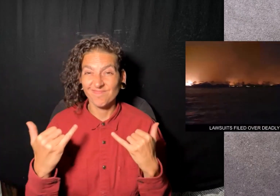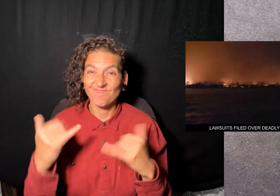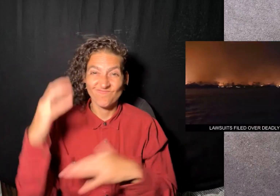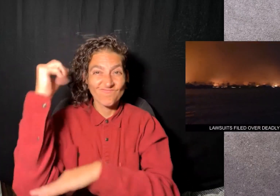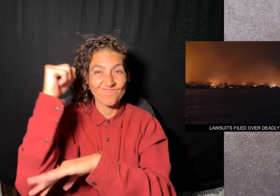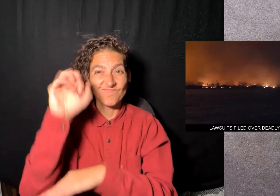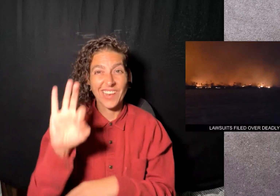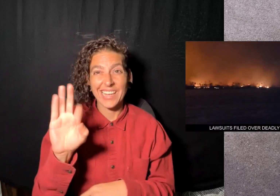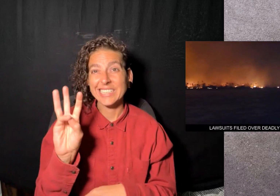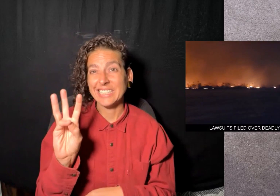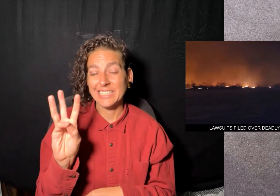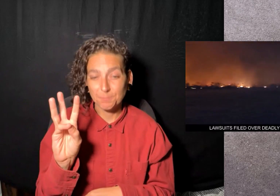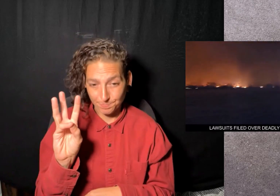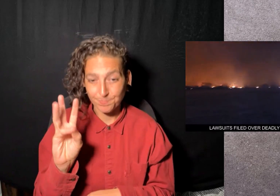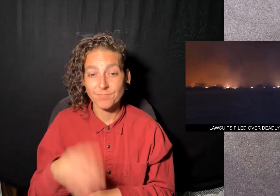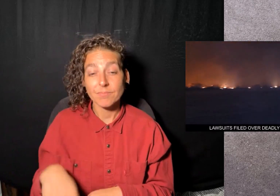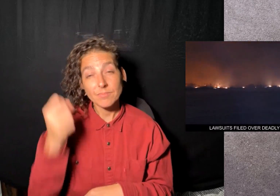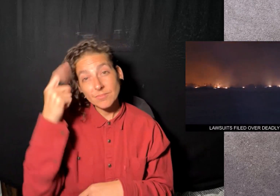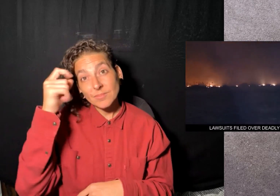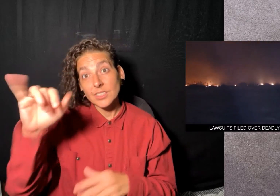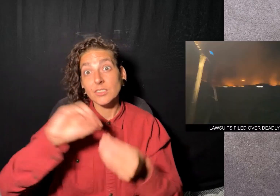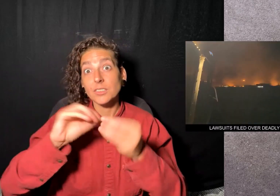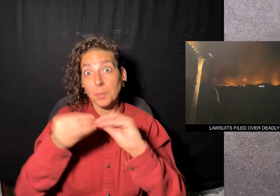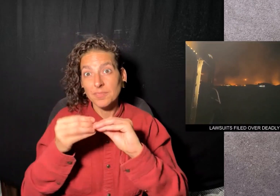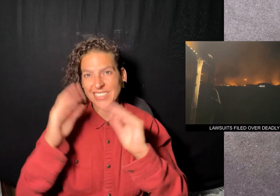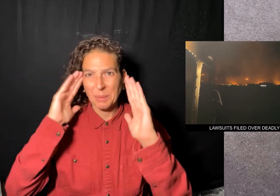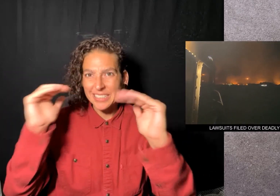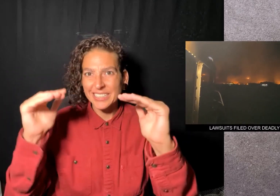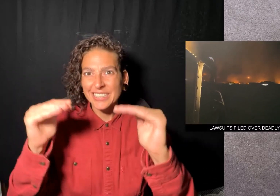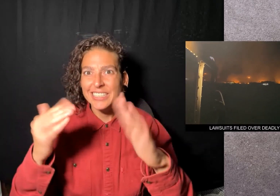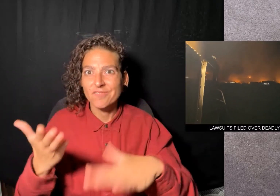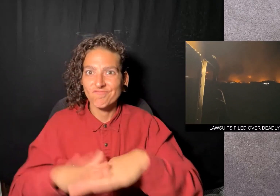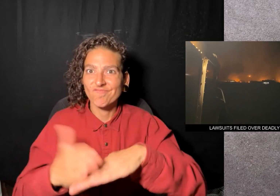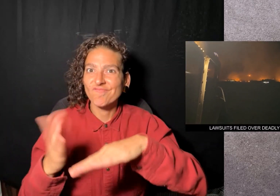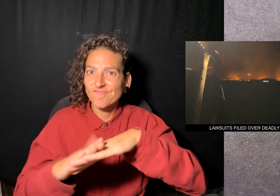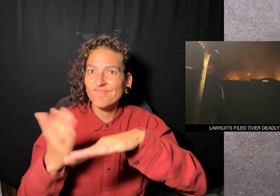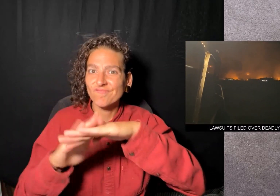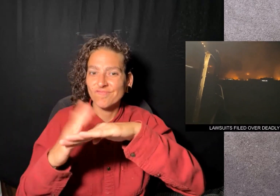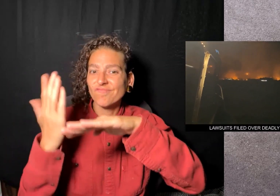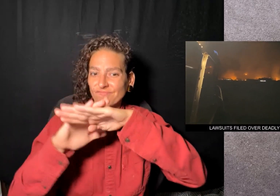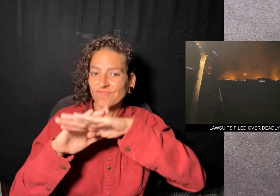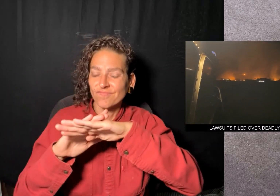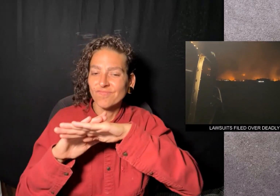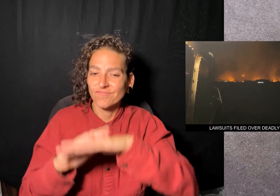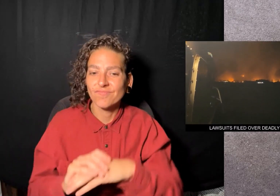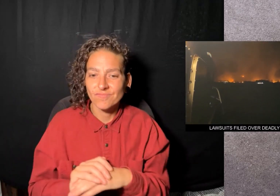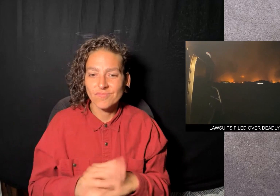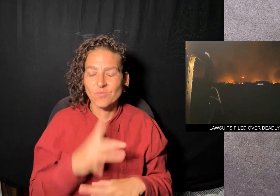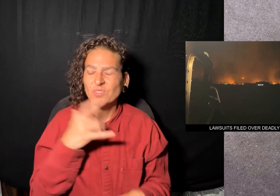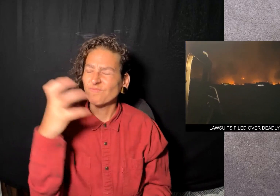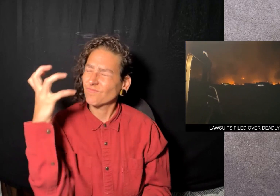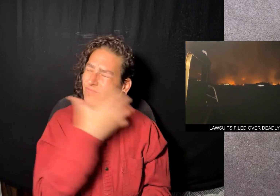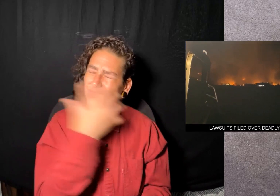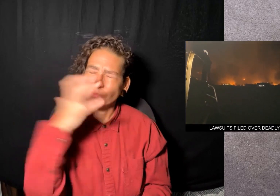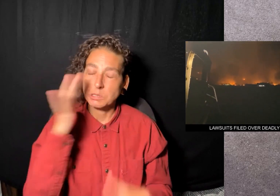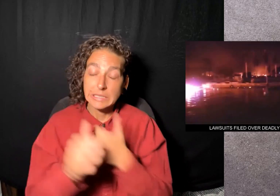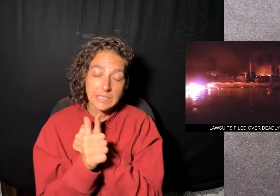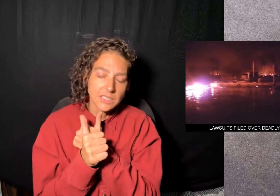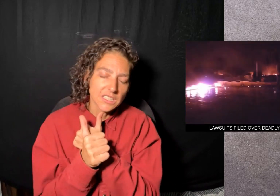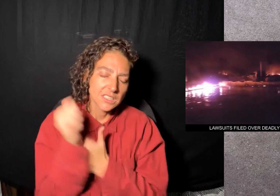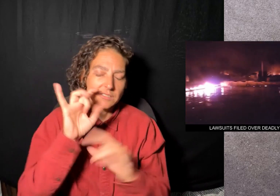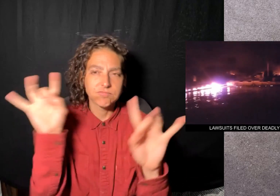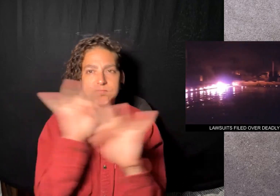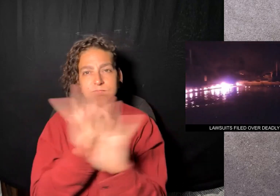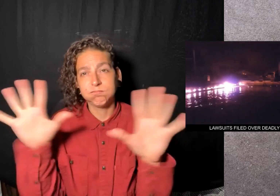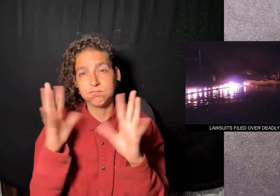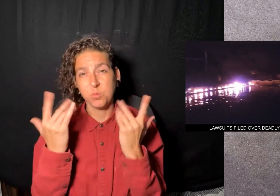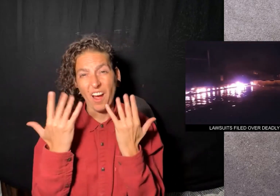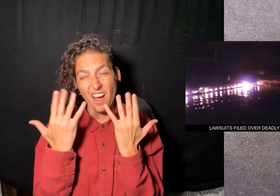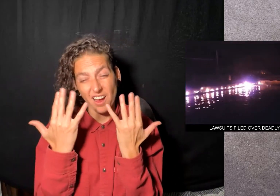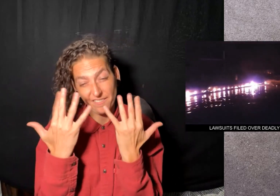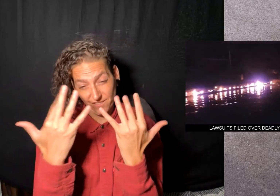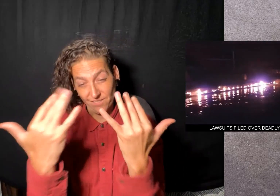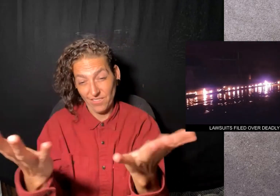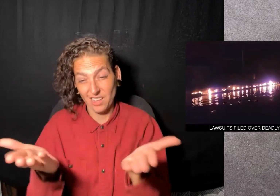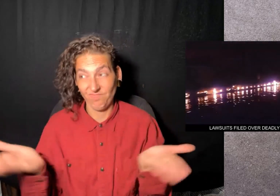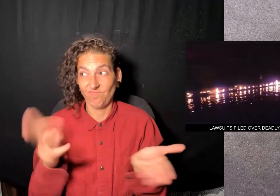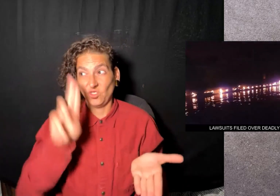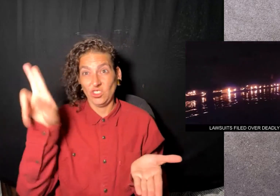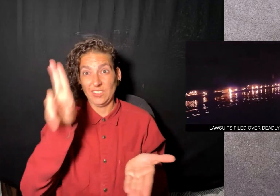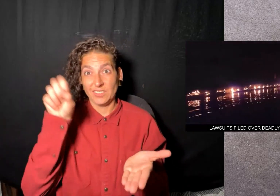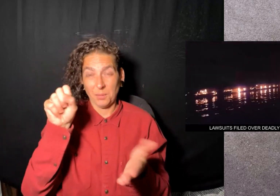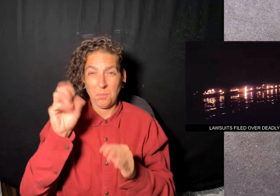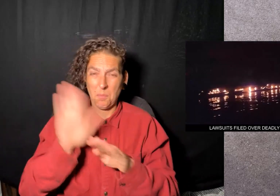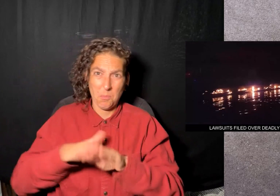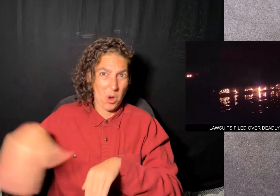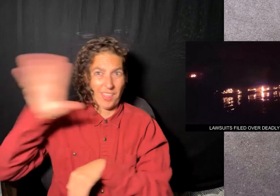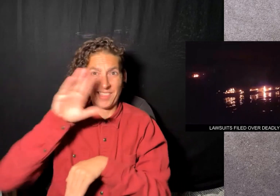at 96 and that number is expected to keep rising it is the deadliest wildfire in the